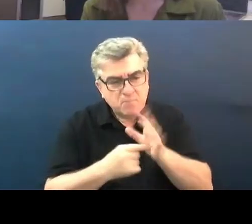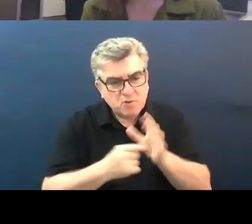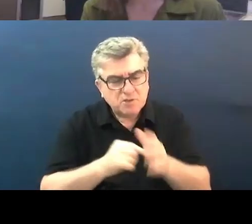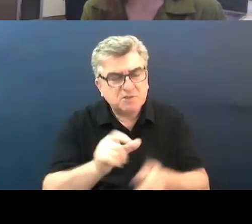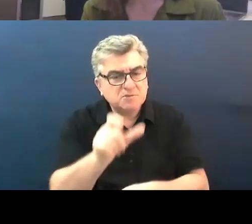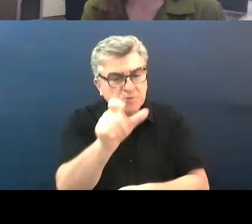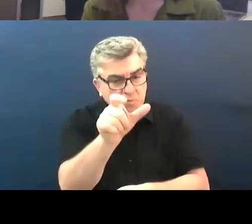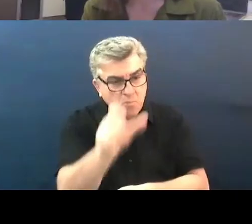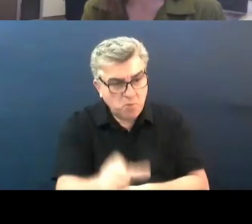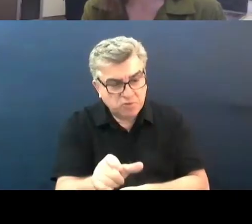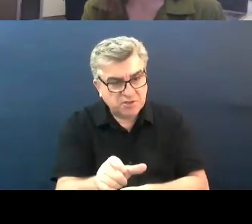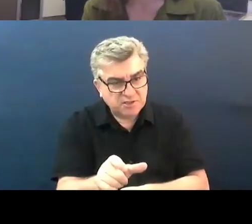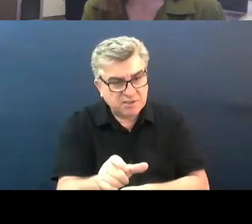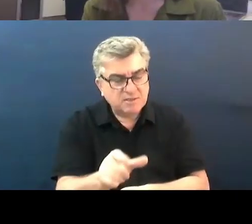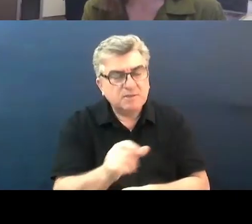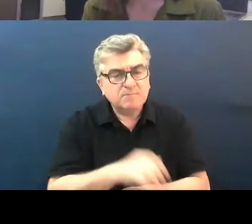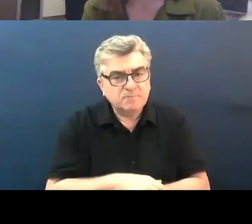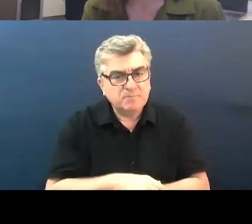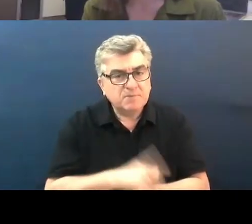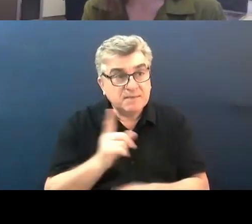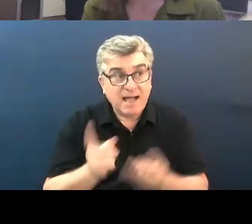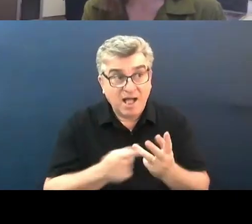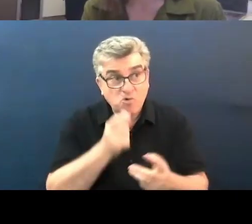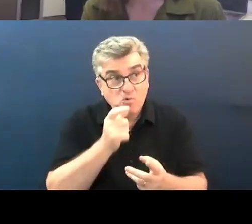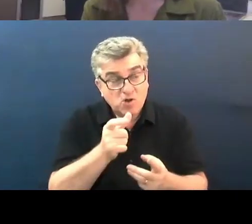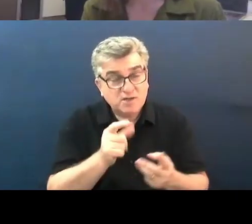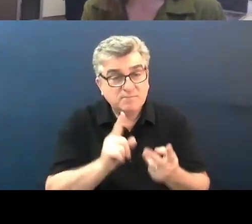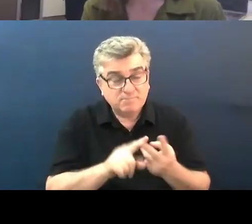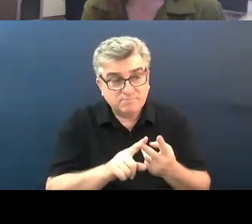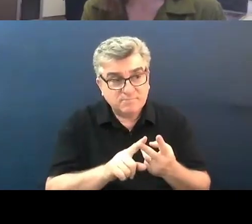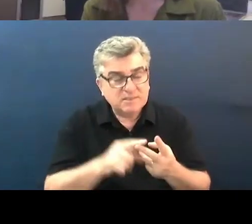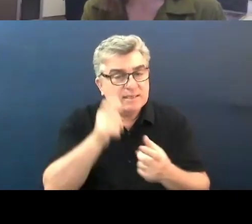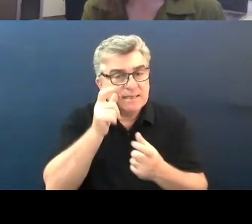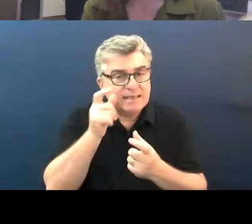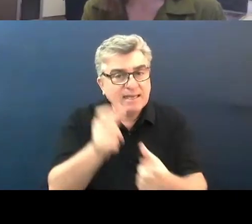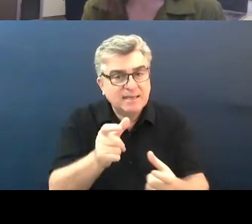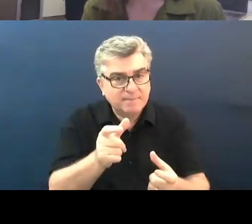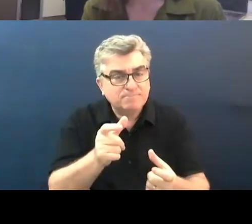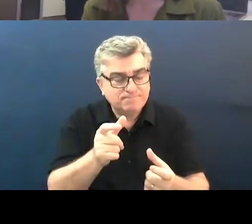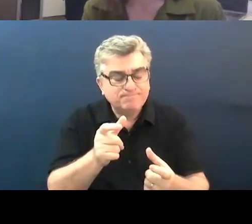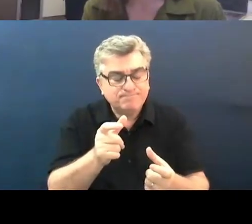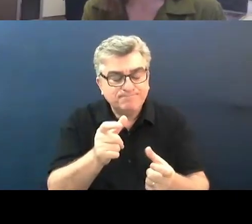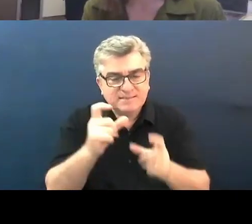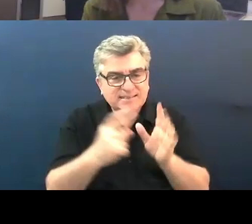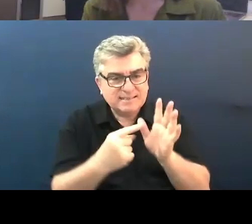But I think another word I will choose then is care, which might be unusual,